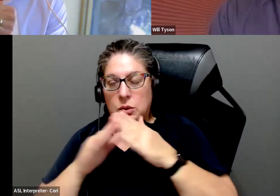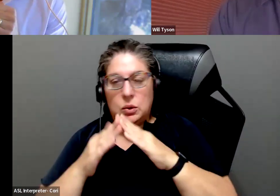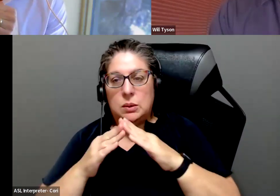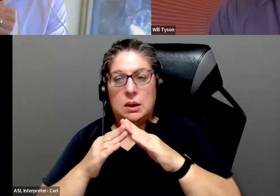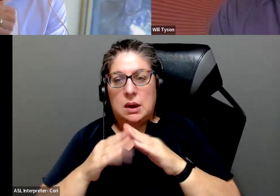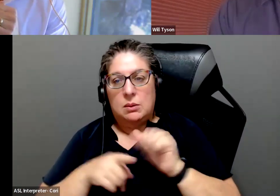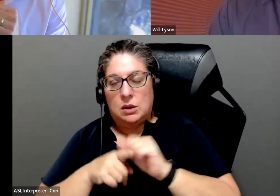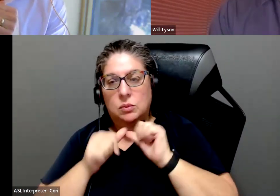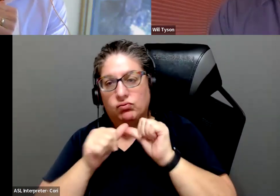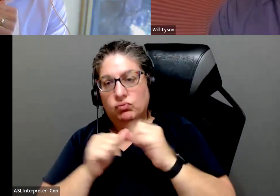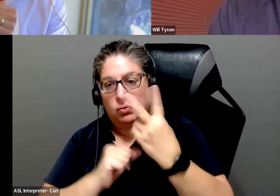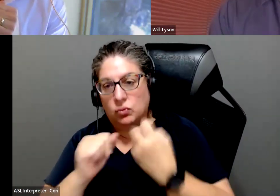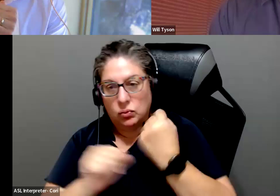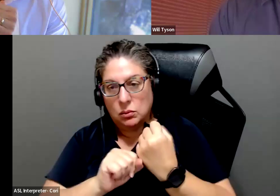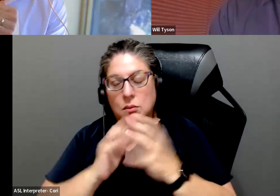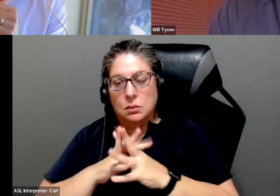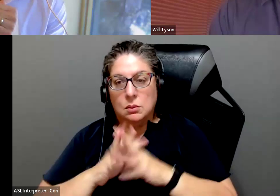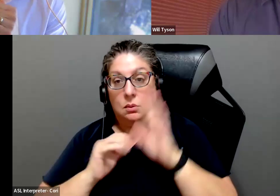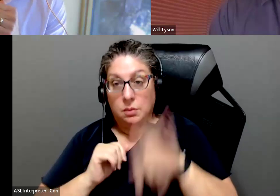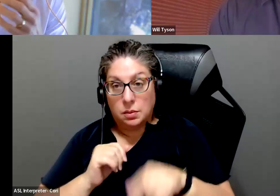That is going to last two years and that community of practice